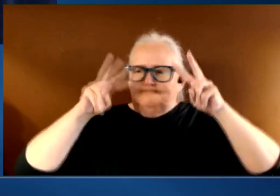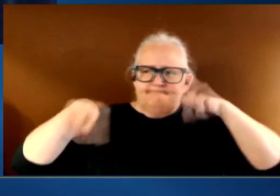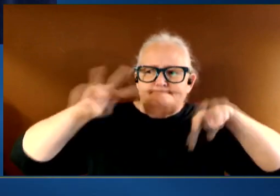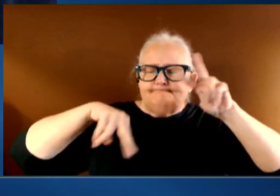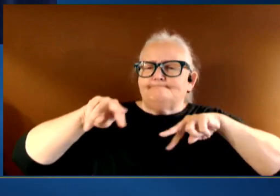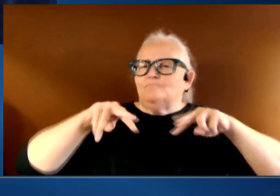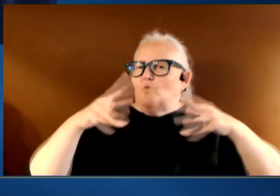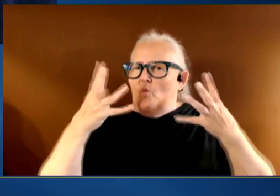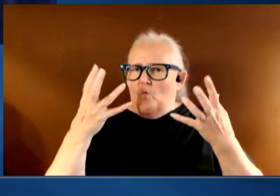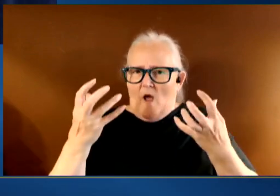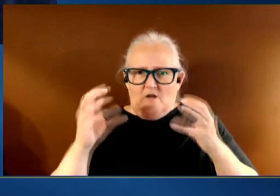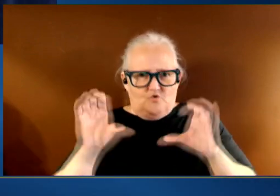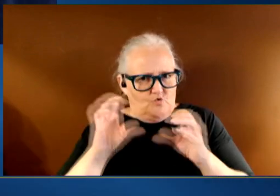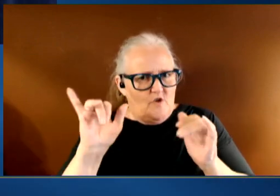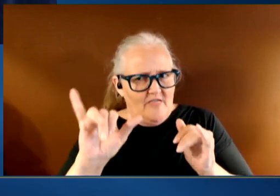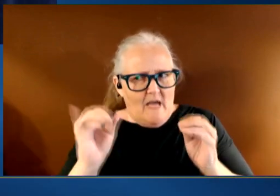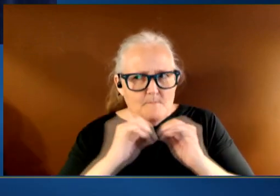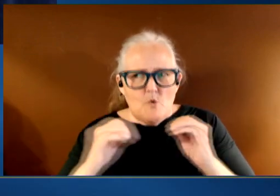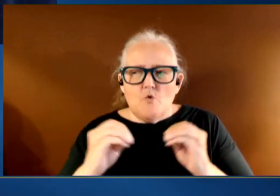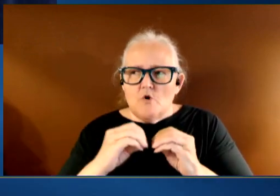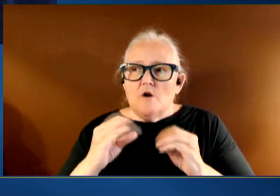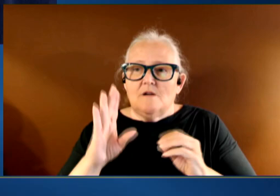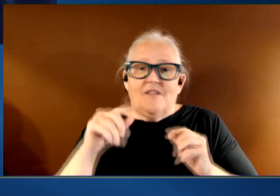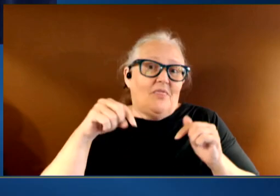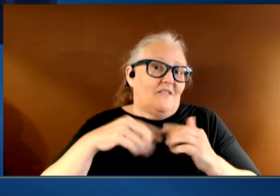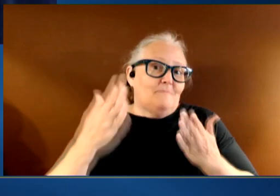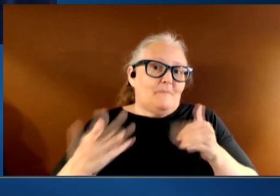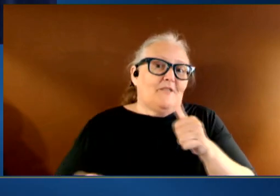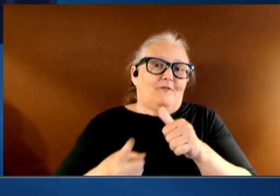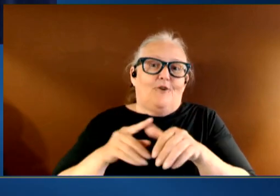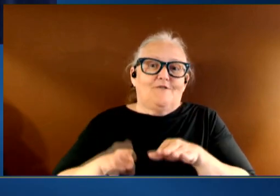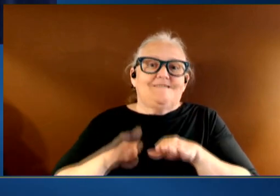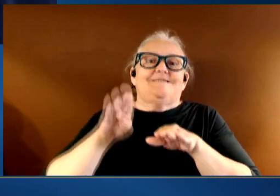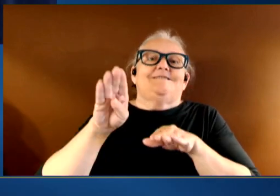hopefully this will be a first step as we think about how we can work with insurance